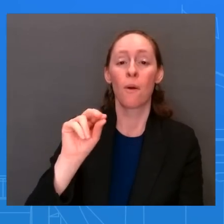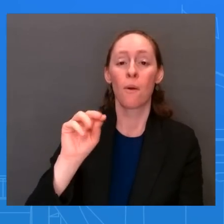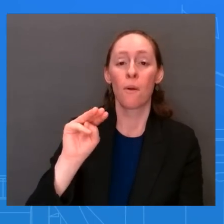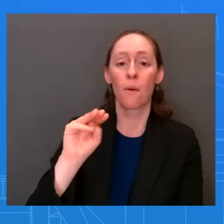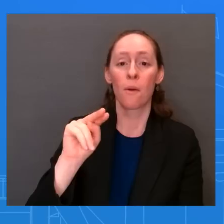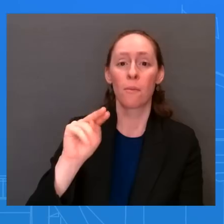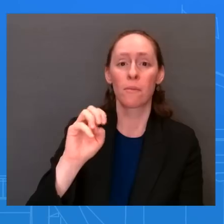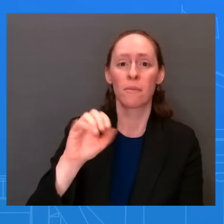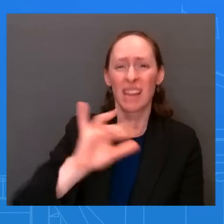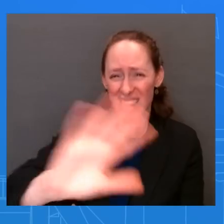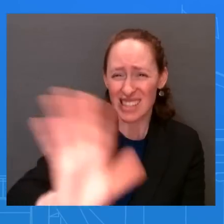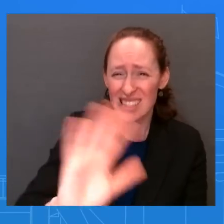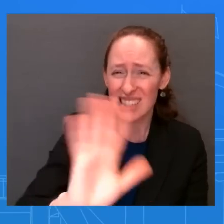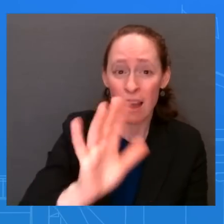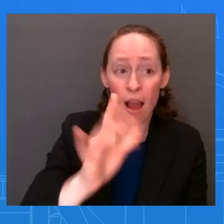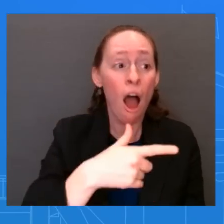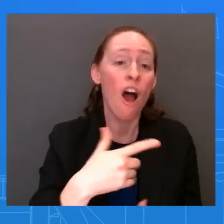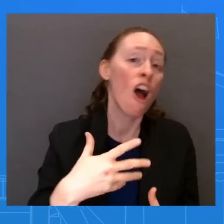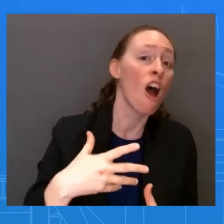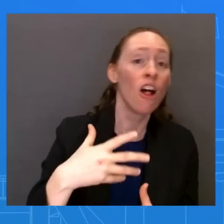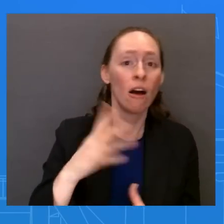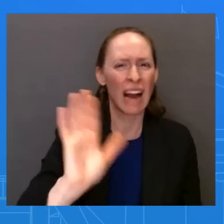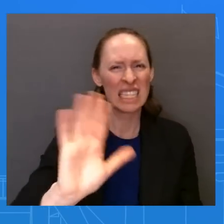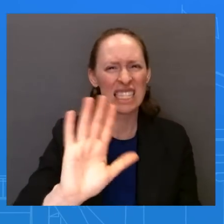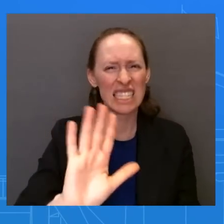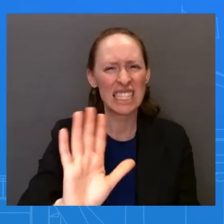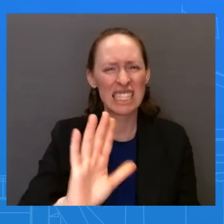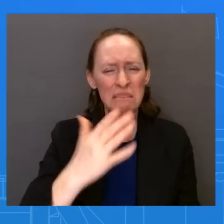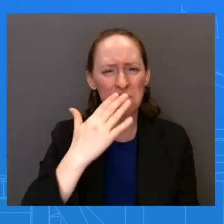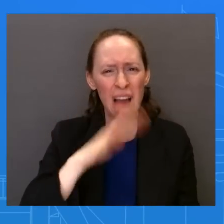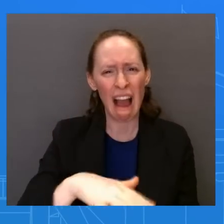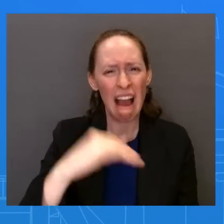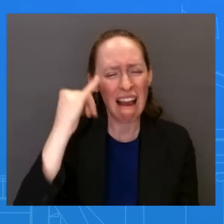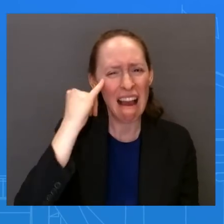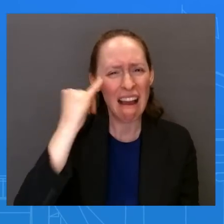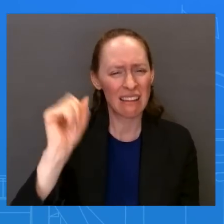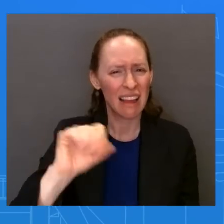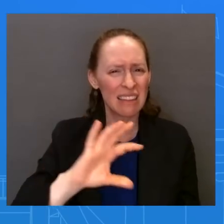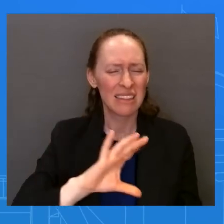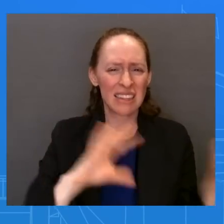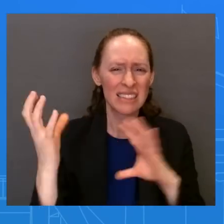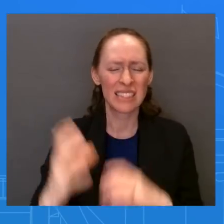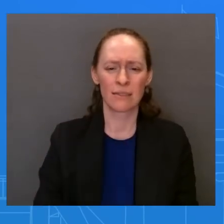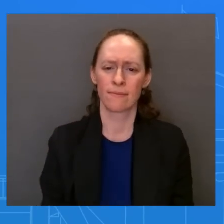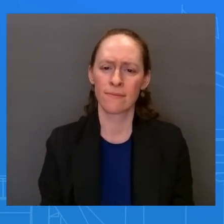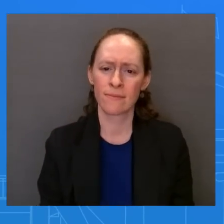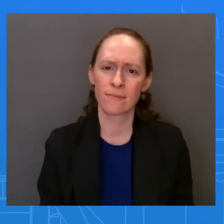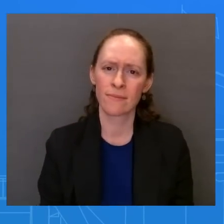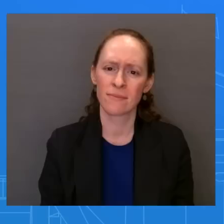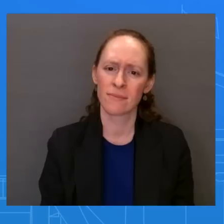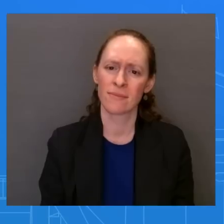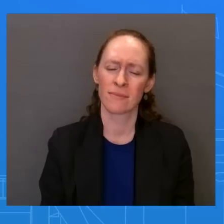called it "unworkable" and "harmful." It is -- it is -- the precedent has been for both parties